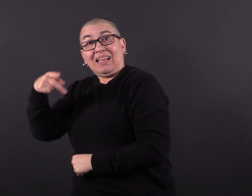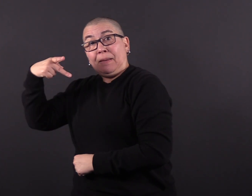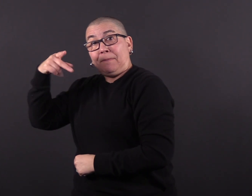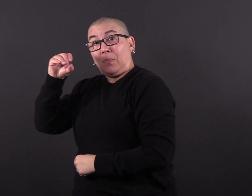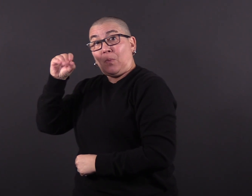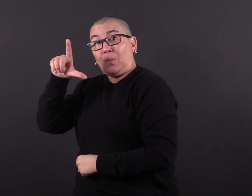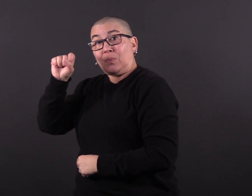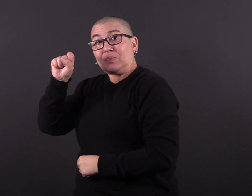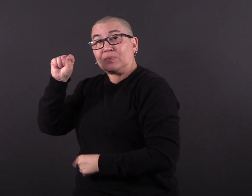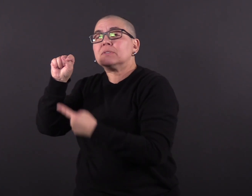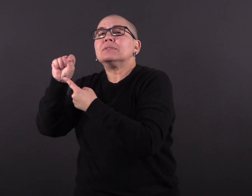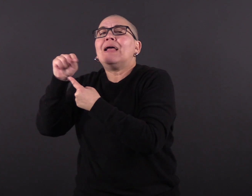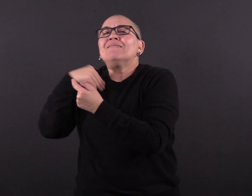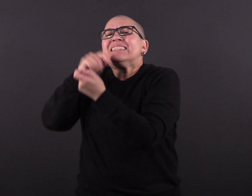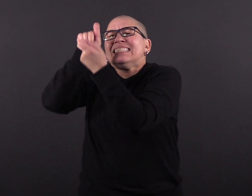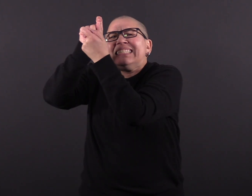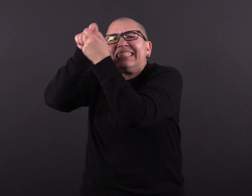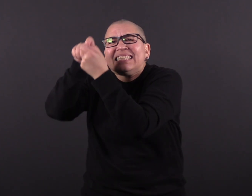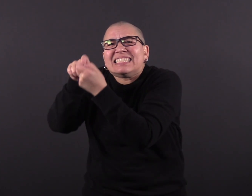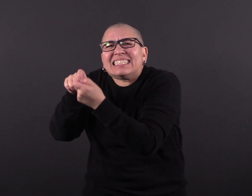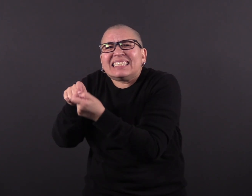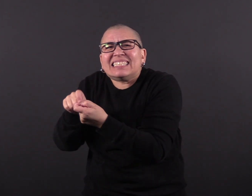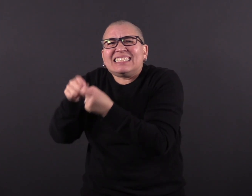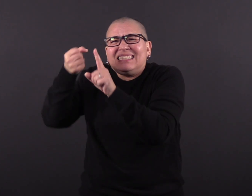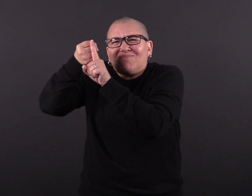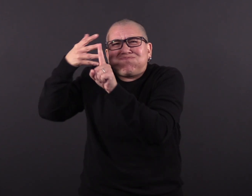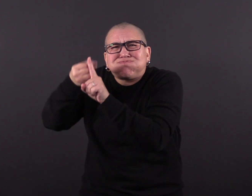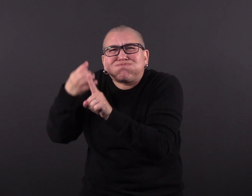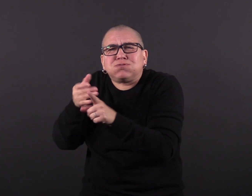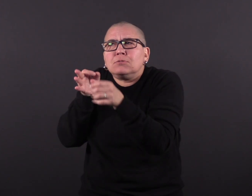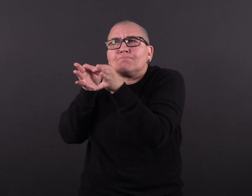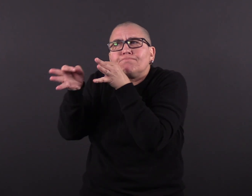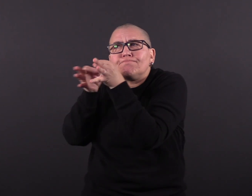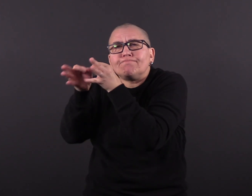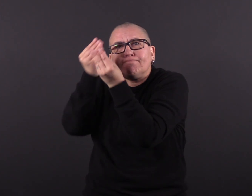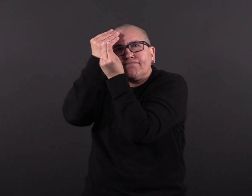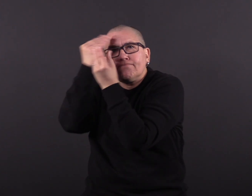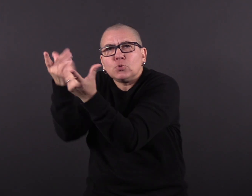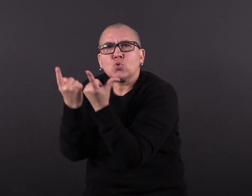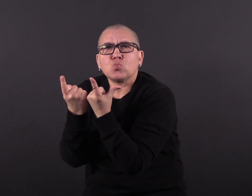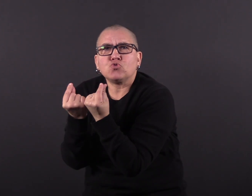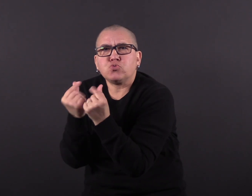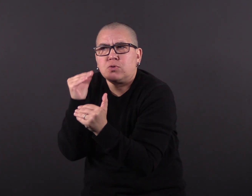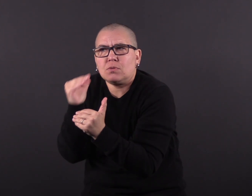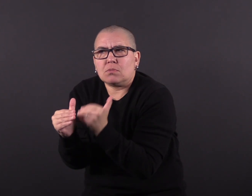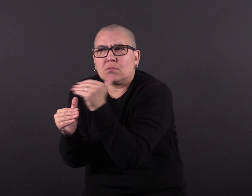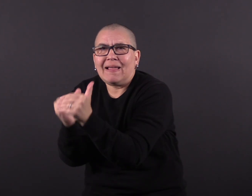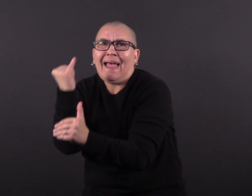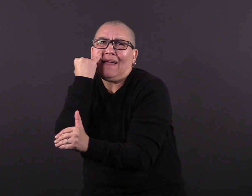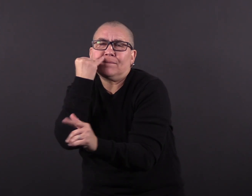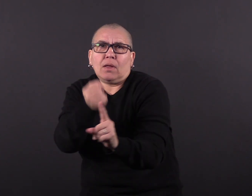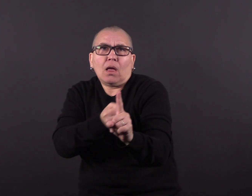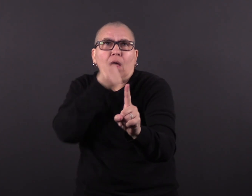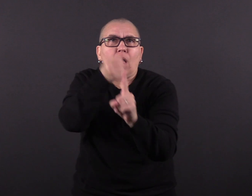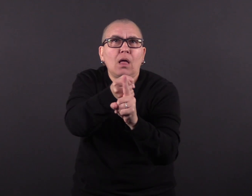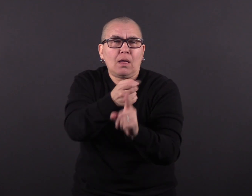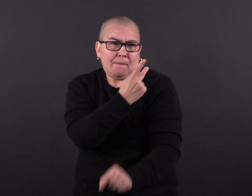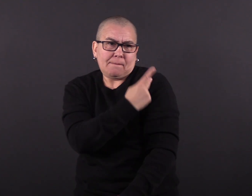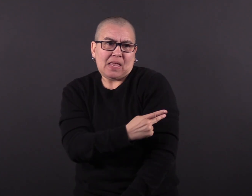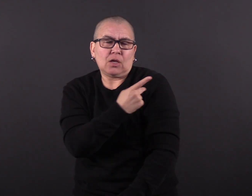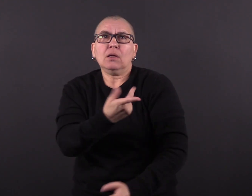A POLST includes the patient’s specific instructions about whether to perform CPR if